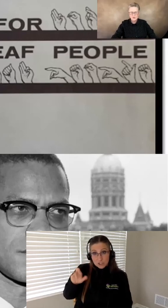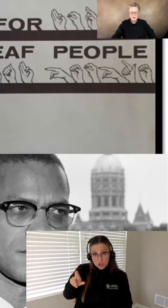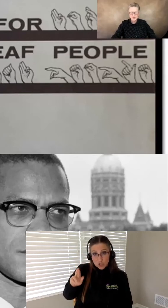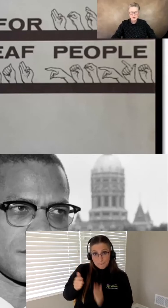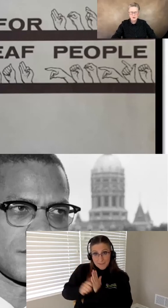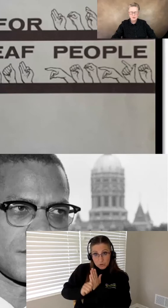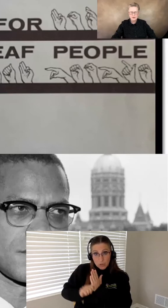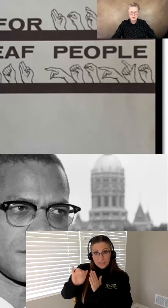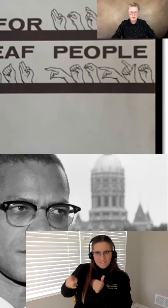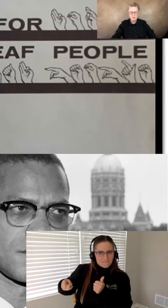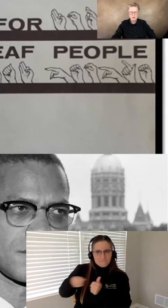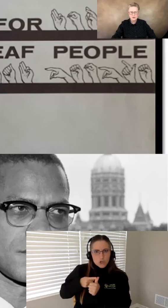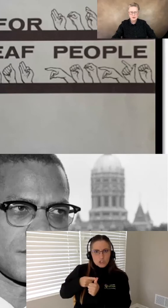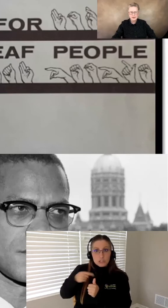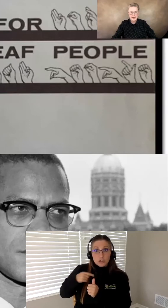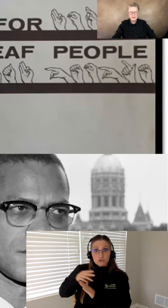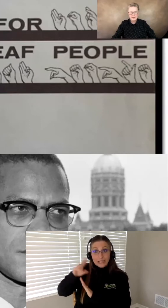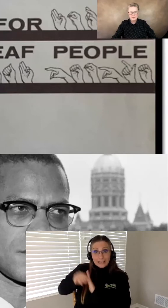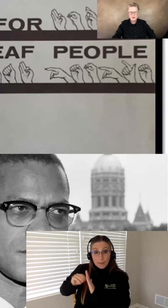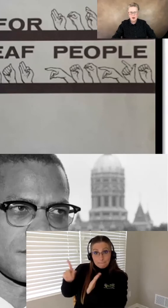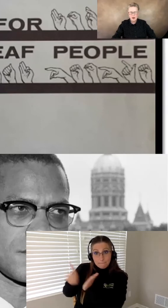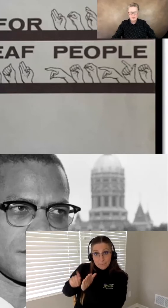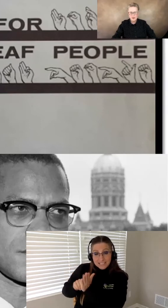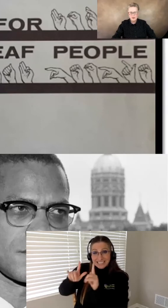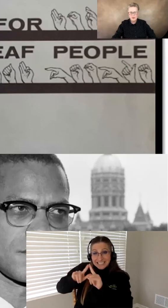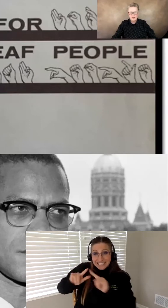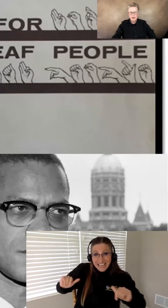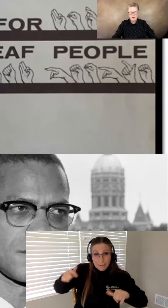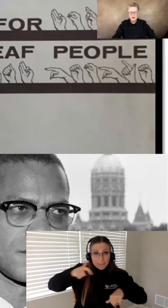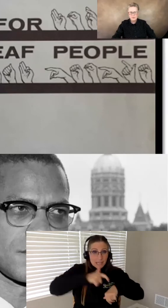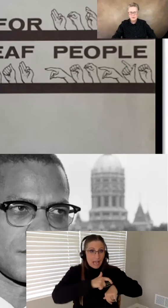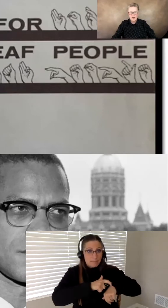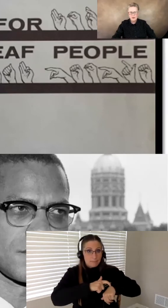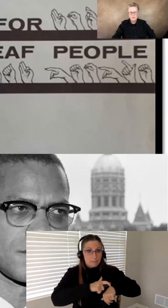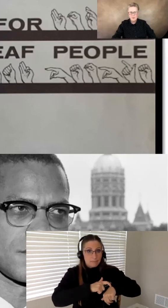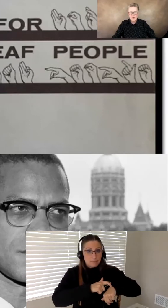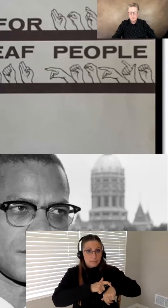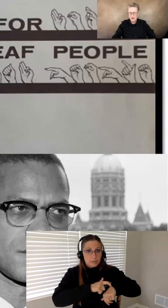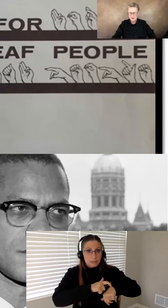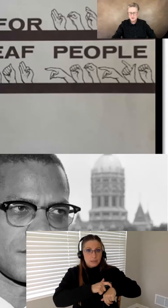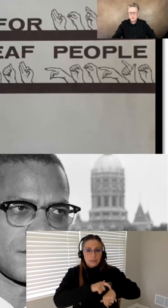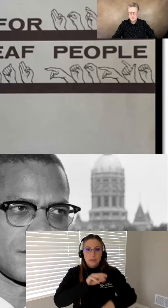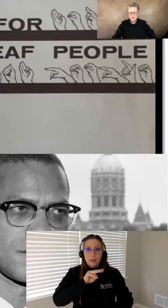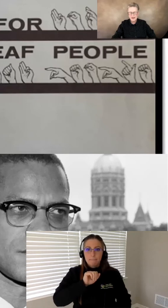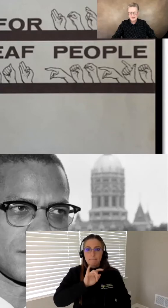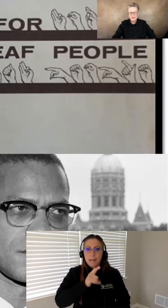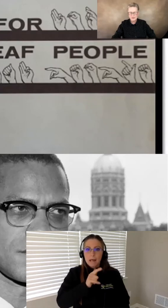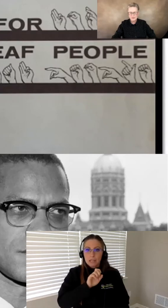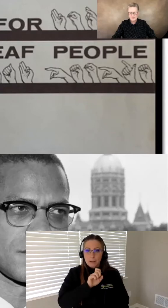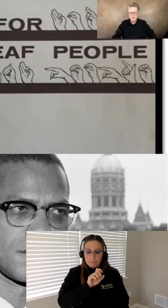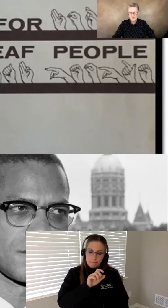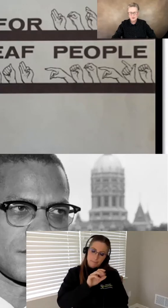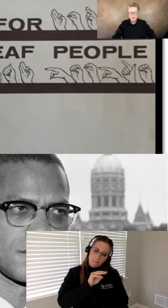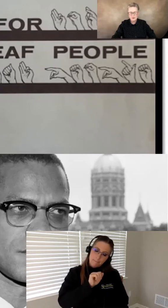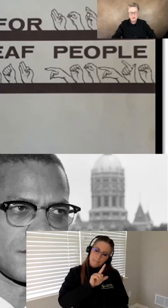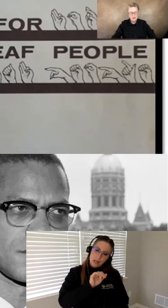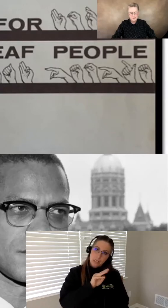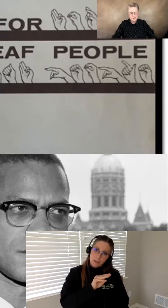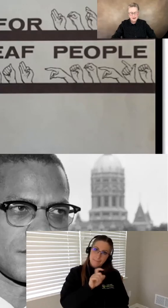interpreting curriculum published at the same time, at that time, Malcolm X was assassinated